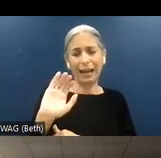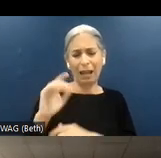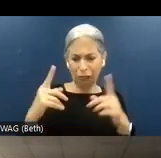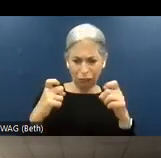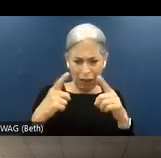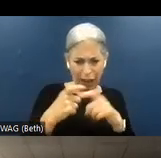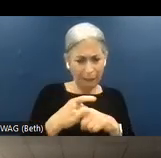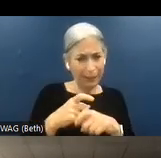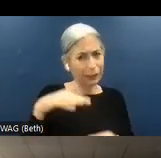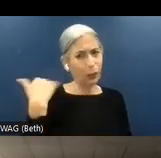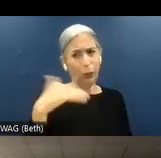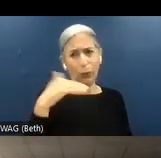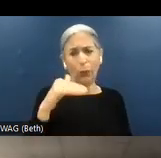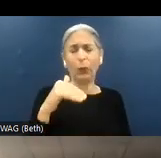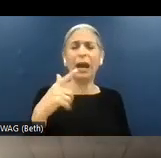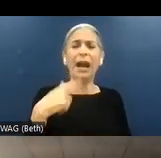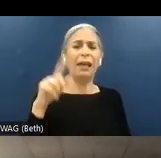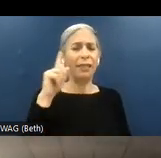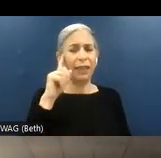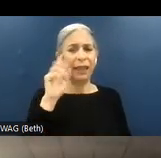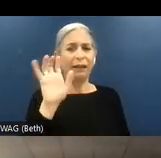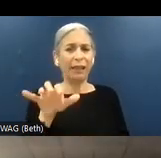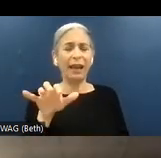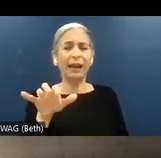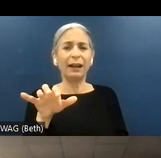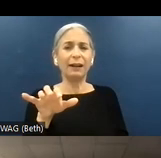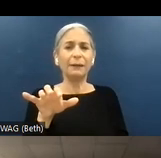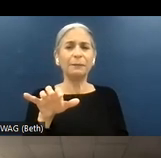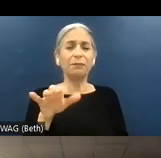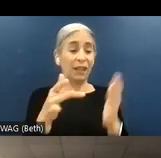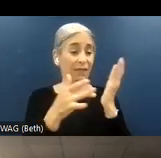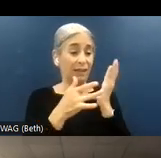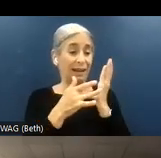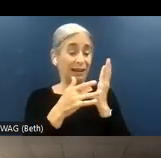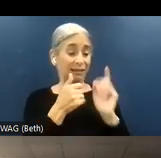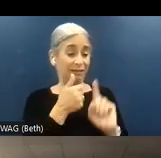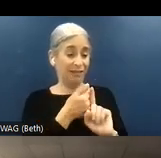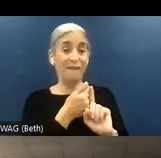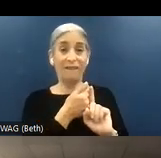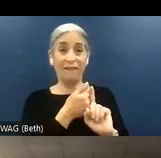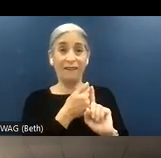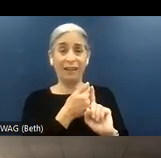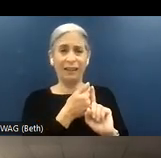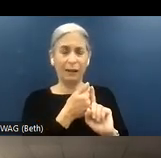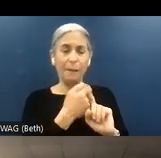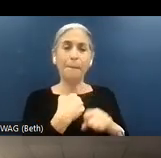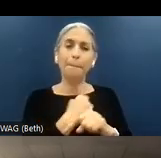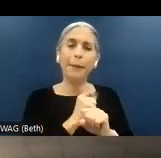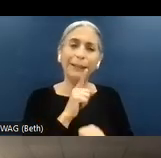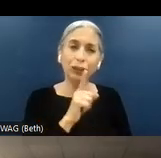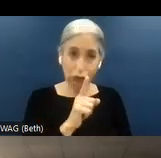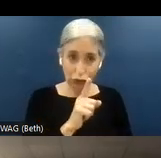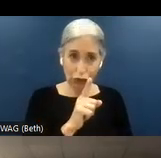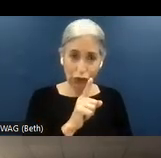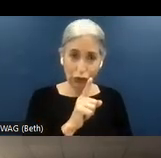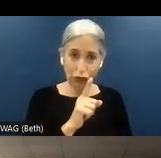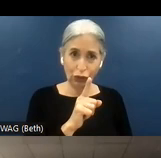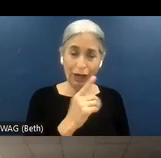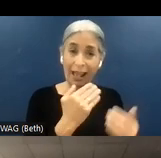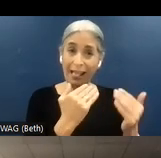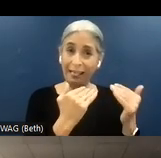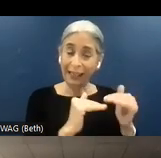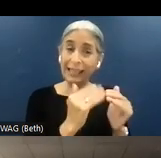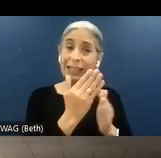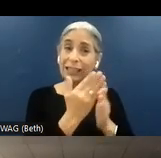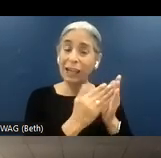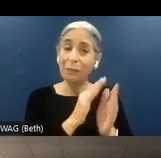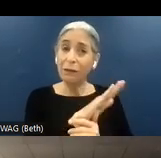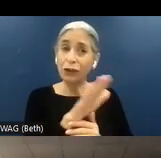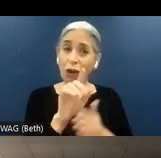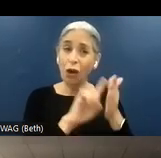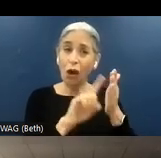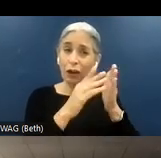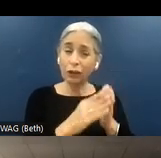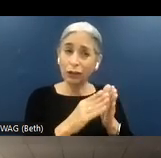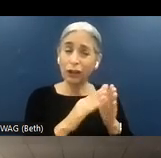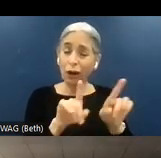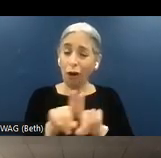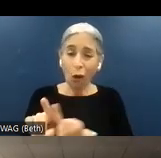think that the techniques is make sure that at least some of your auditors are also experts